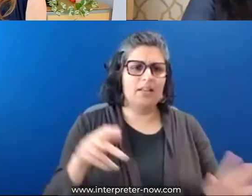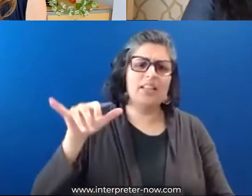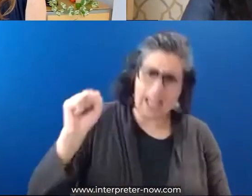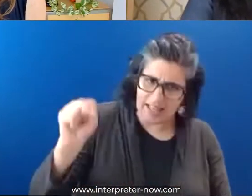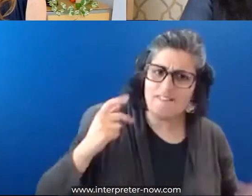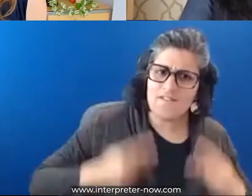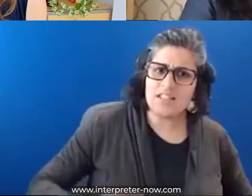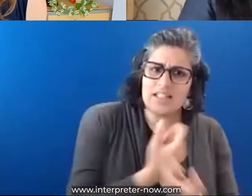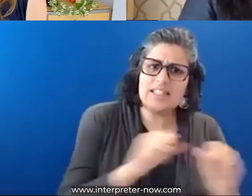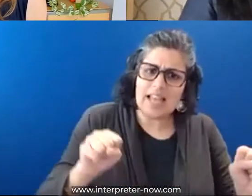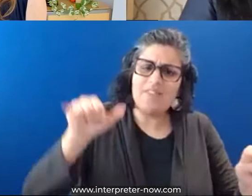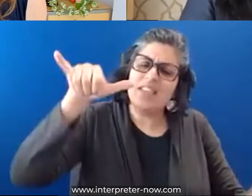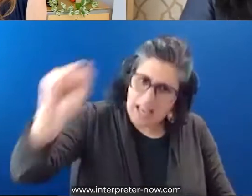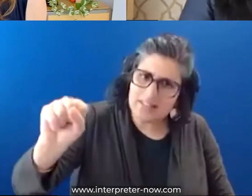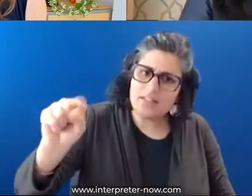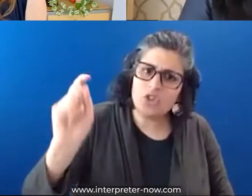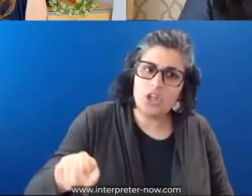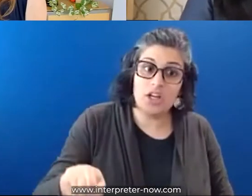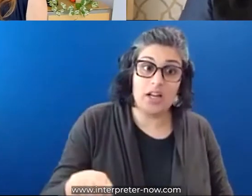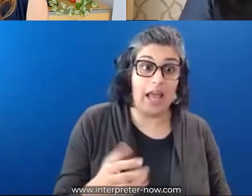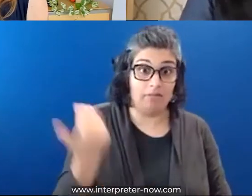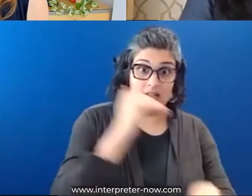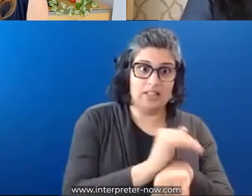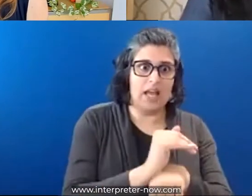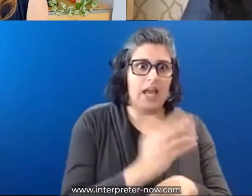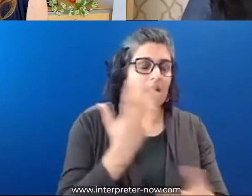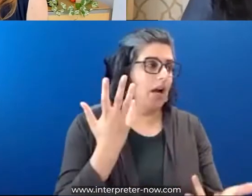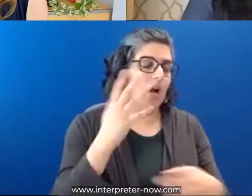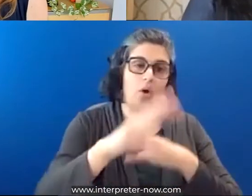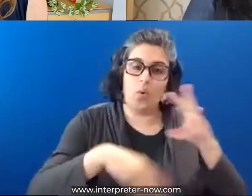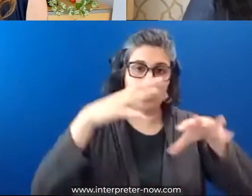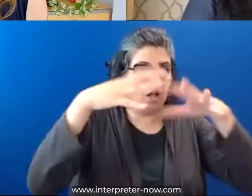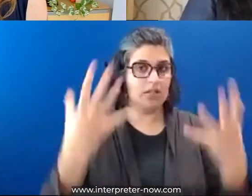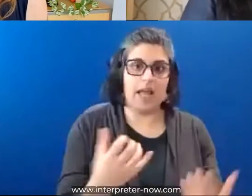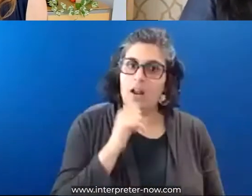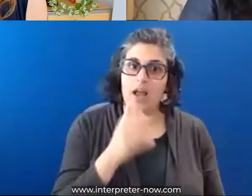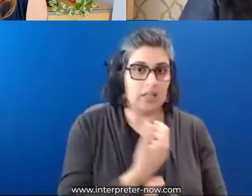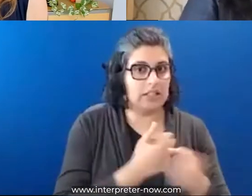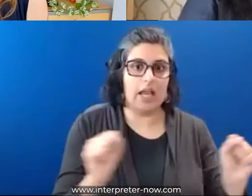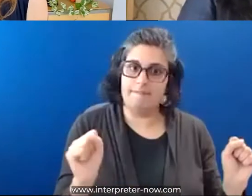I think with the decision last night, we're actually looking at a world where you're not safe physically. That is really critical.